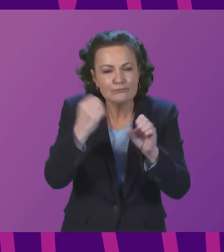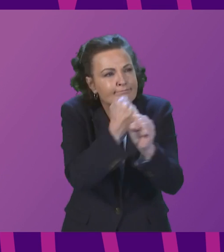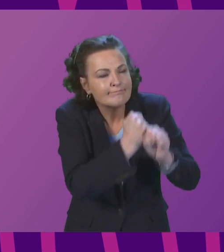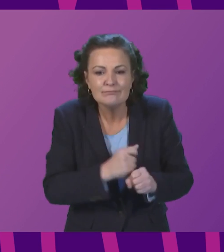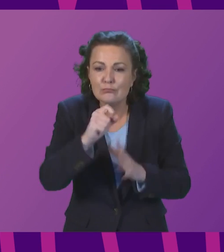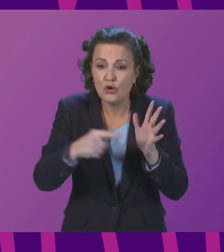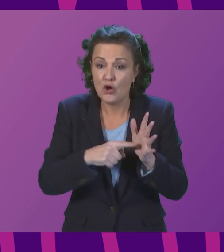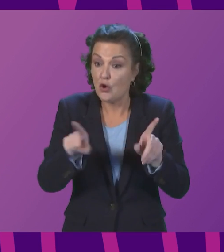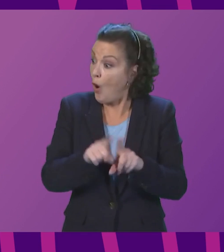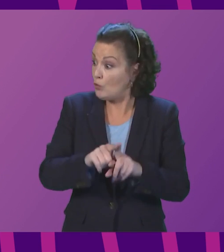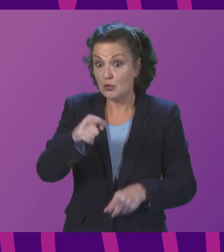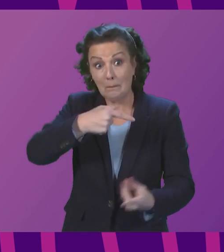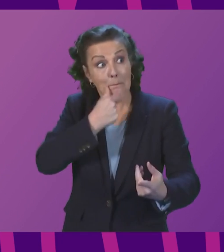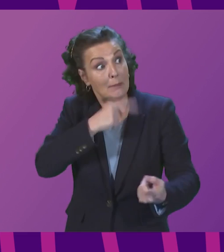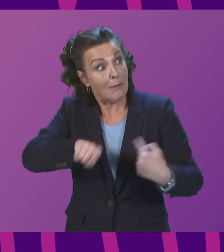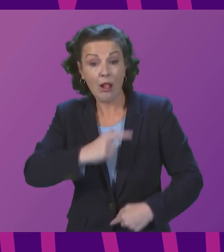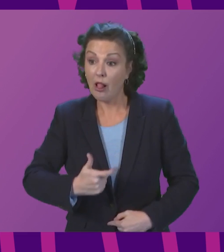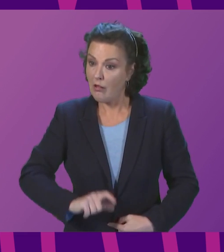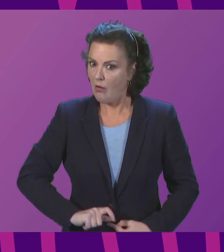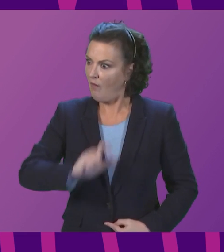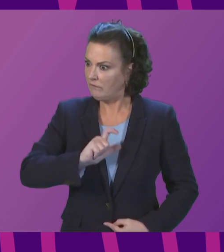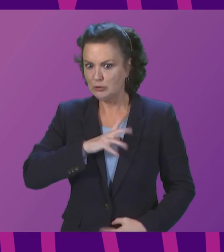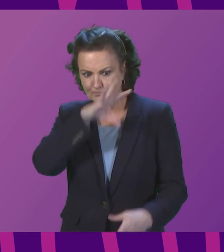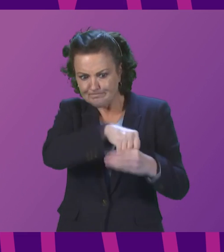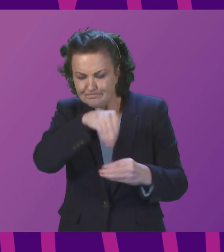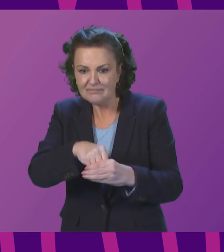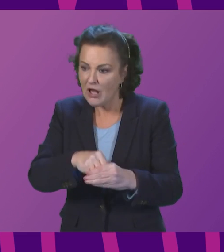of contractors to invest in the people, skills and machinery that are needed to get the job